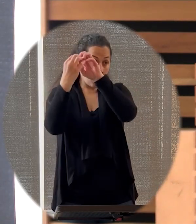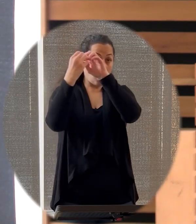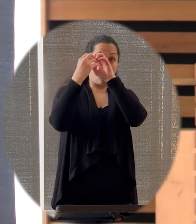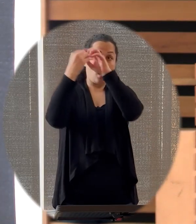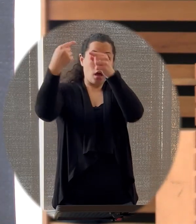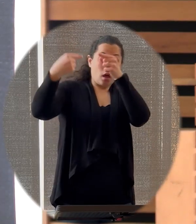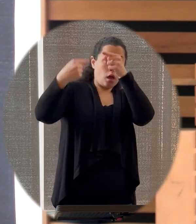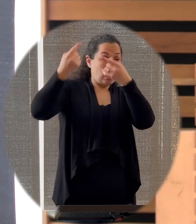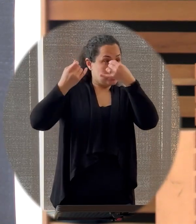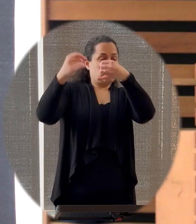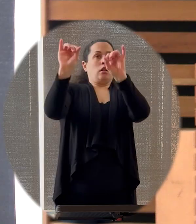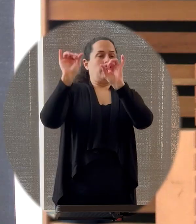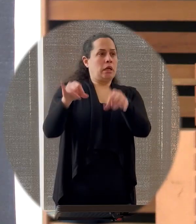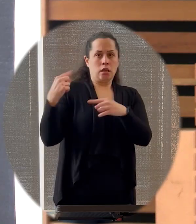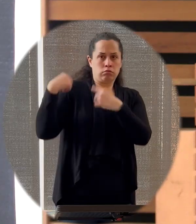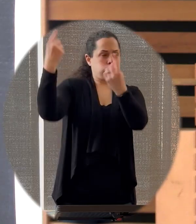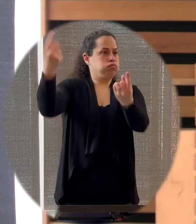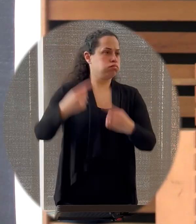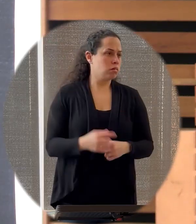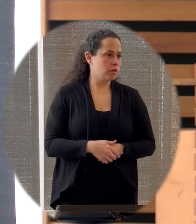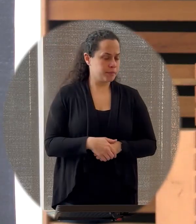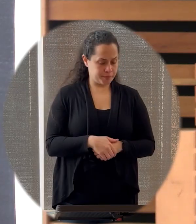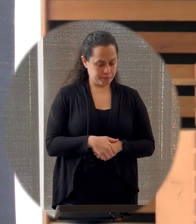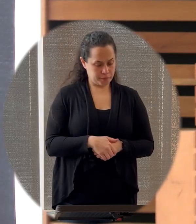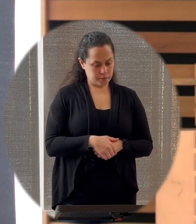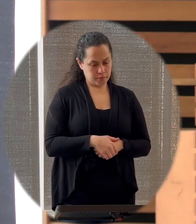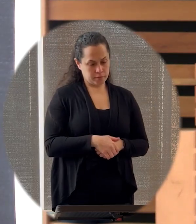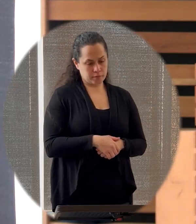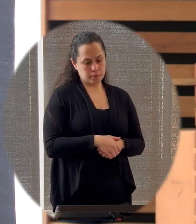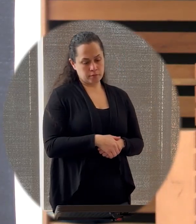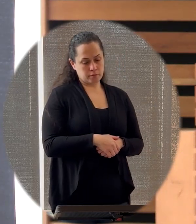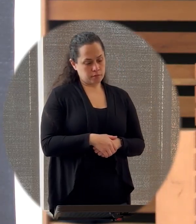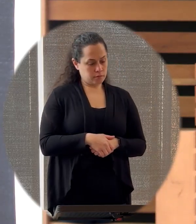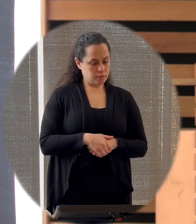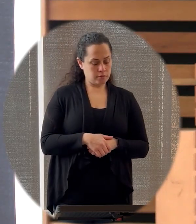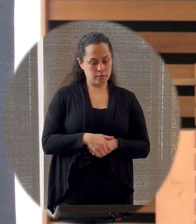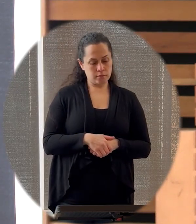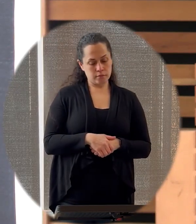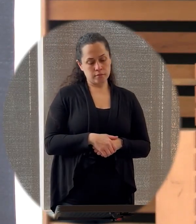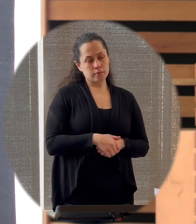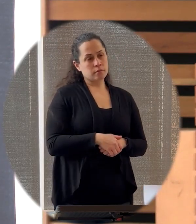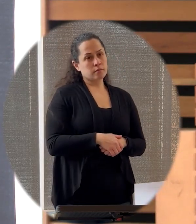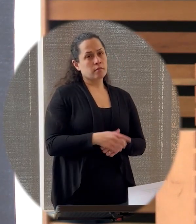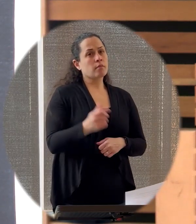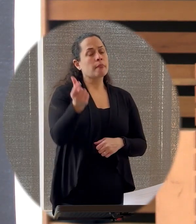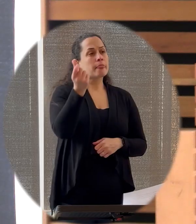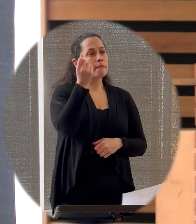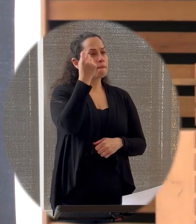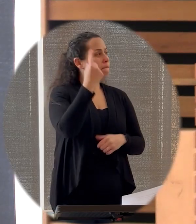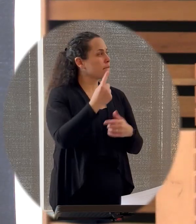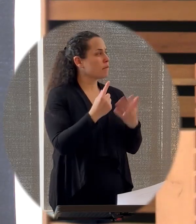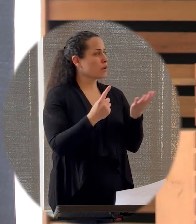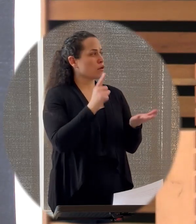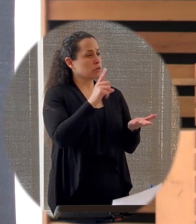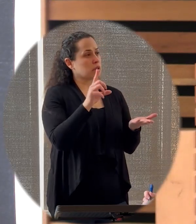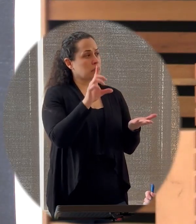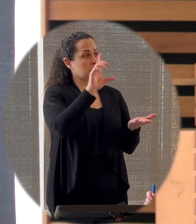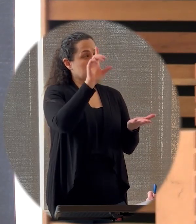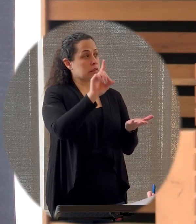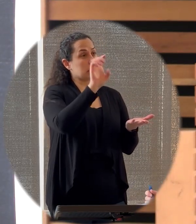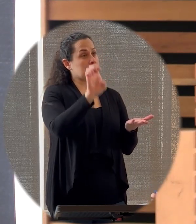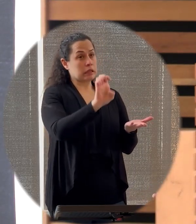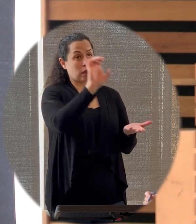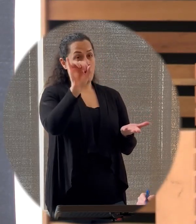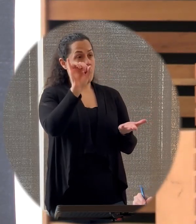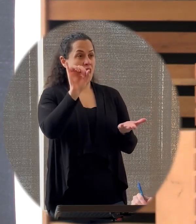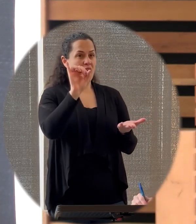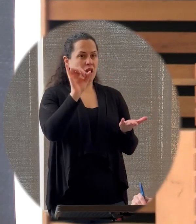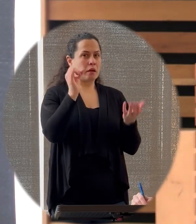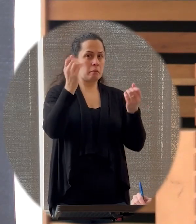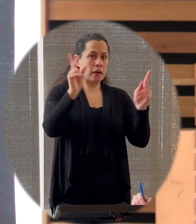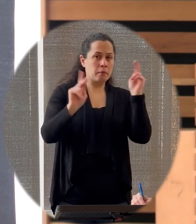are still fighting as diversity in equity and inclusion faces retreat across North America.